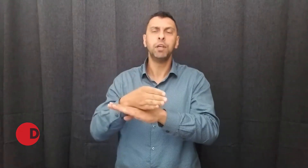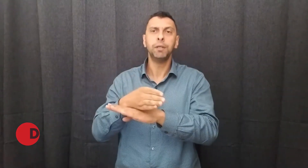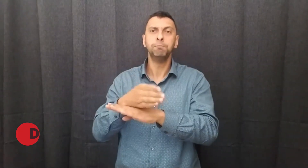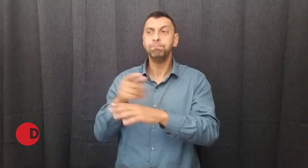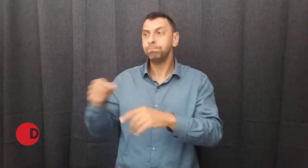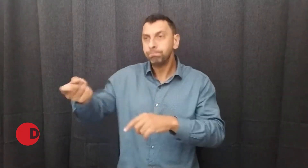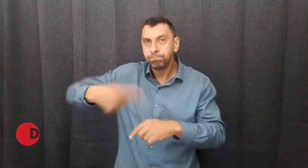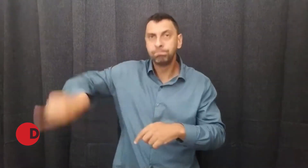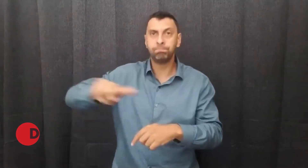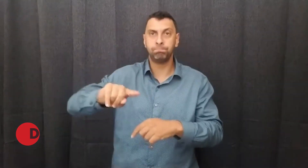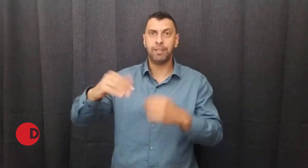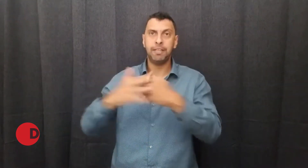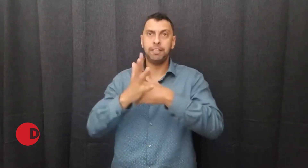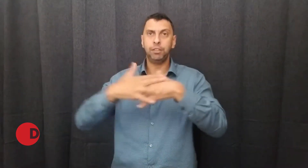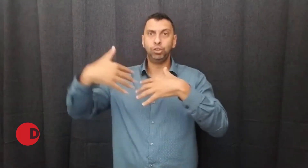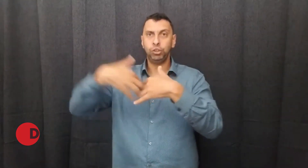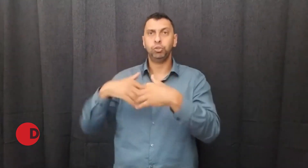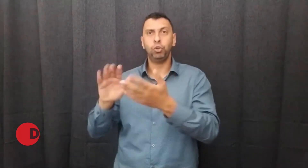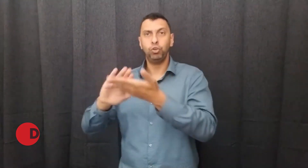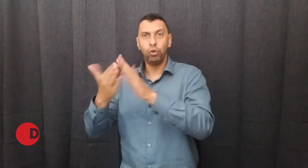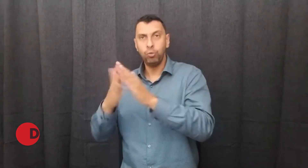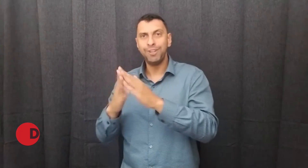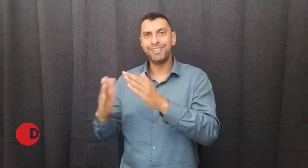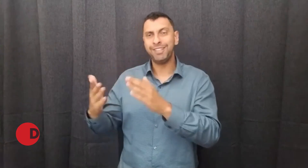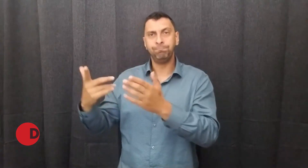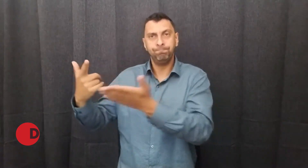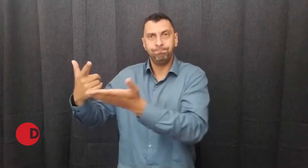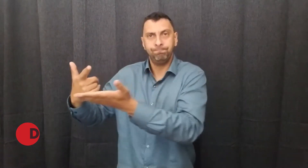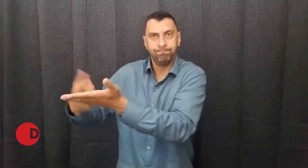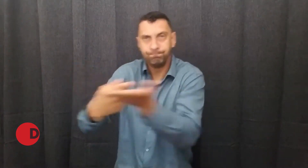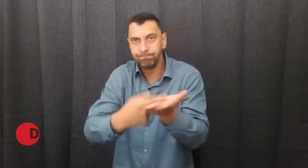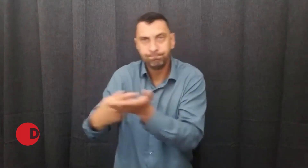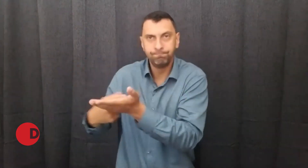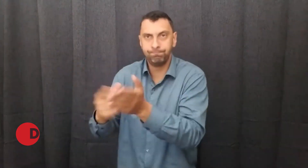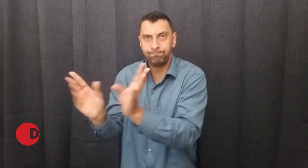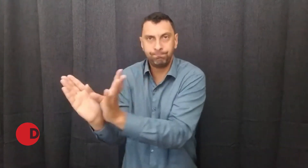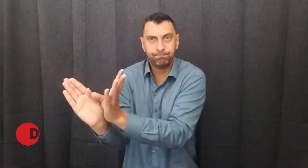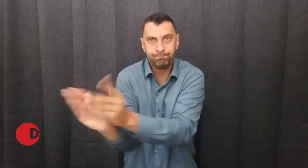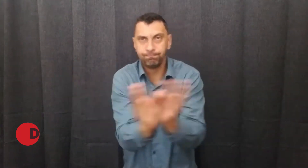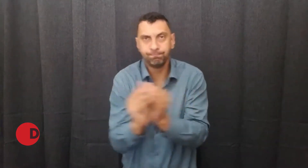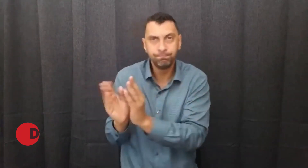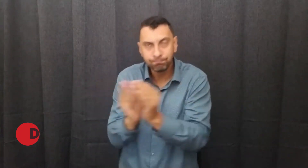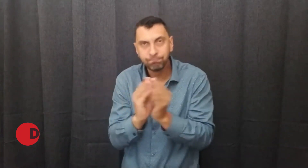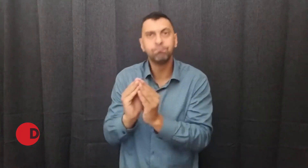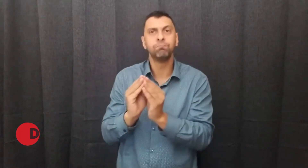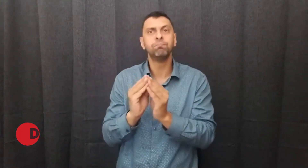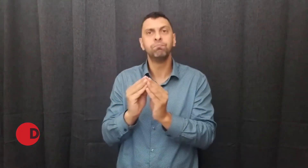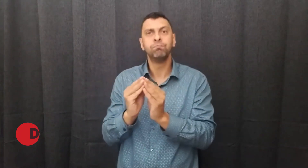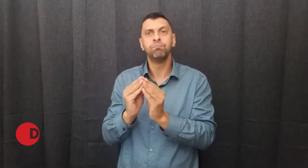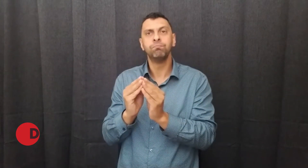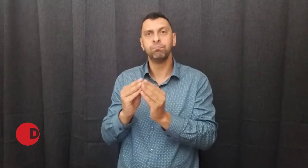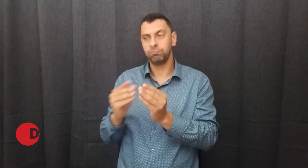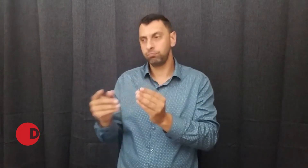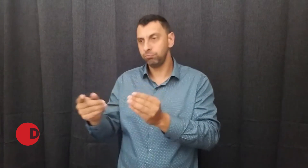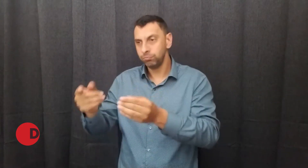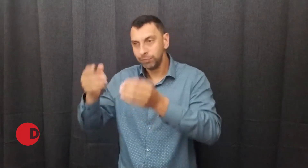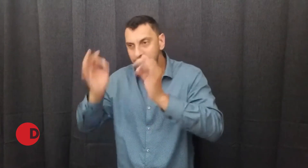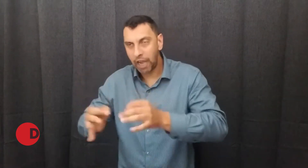Indigenous Deaf members who discussed and met several times.